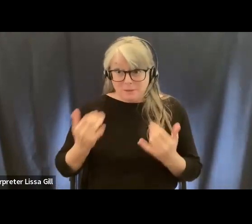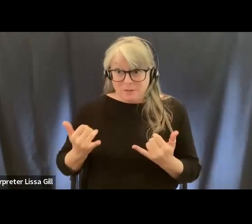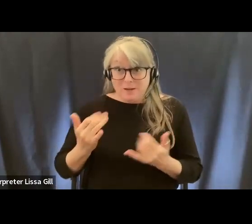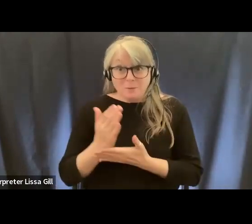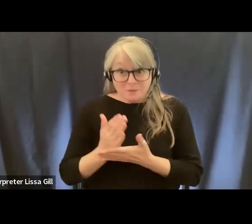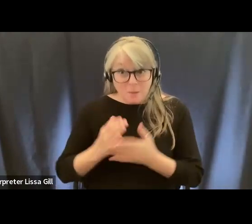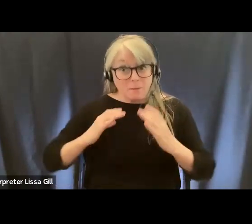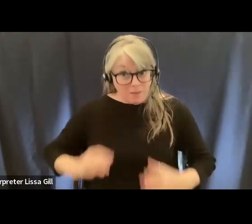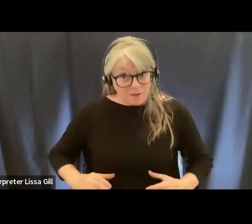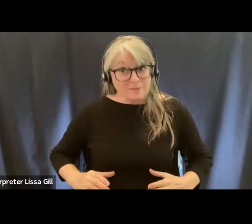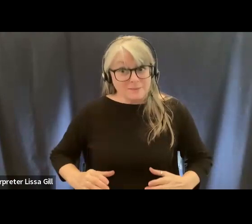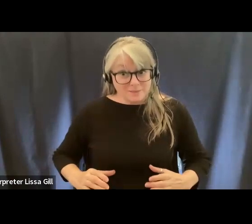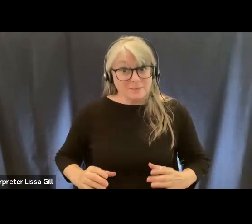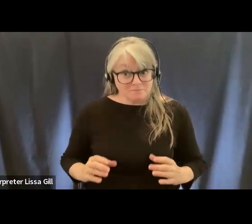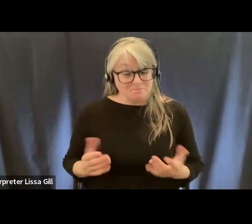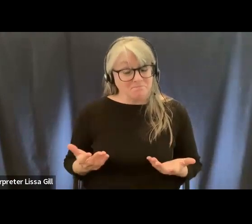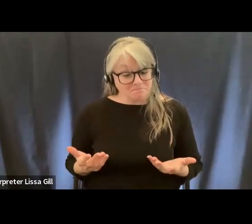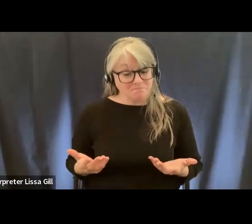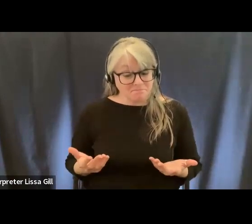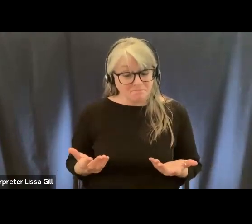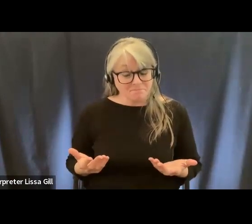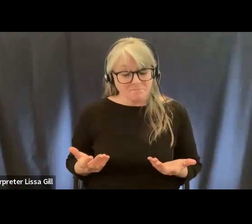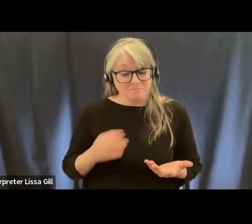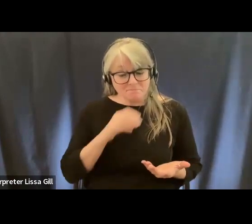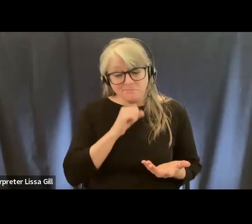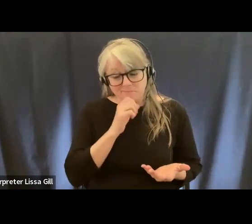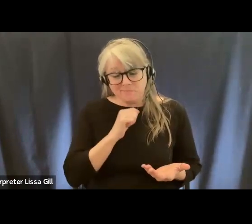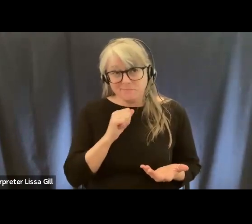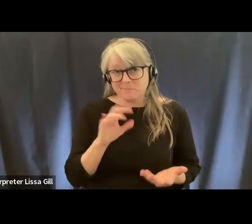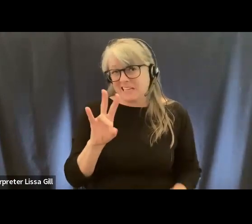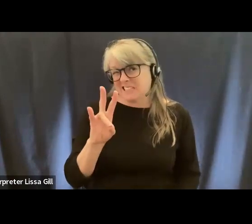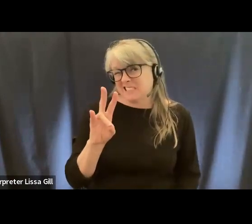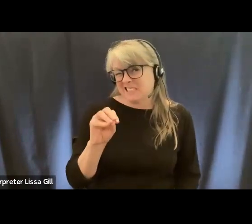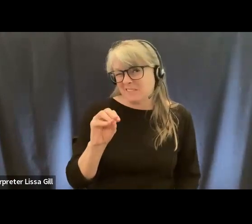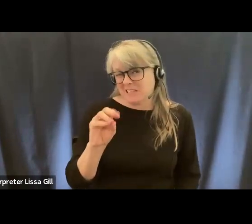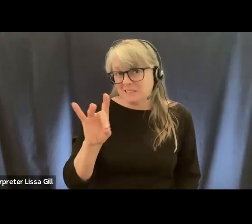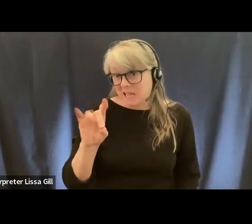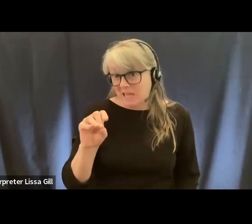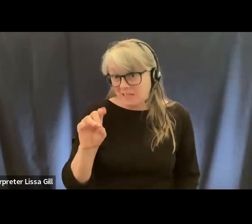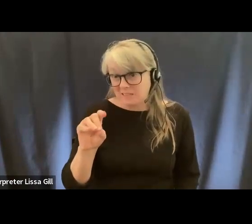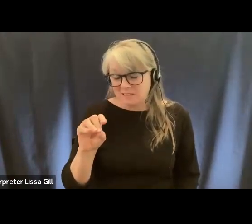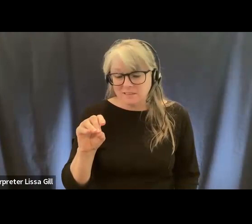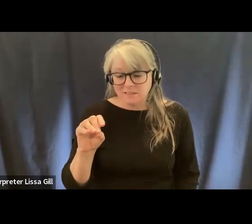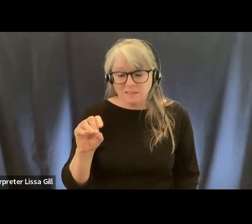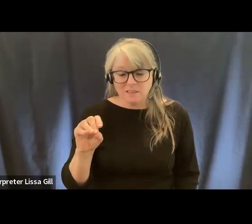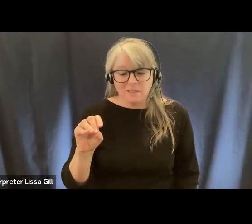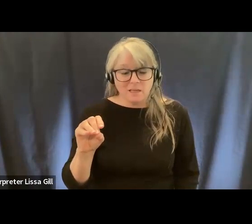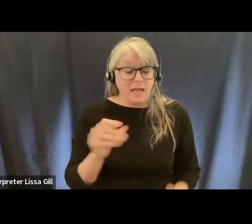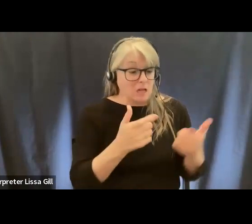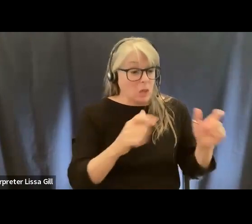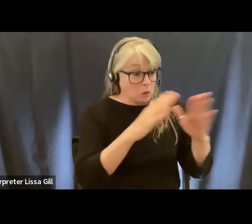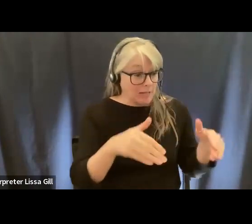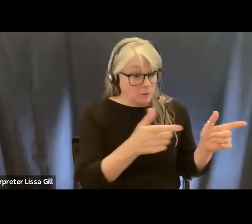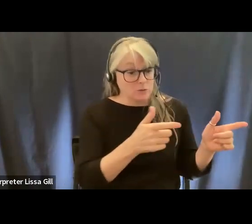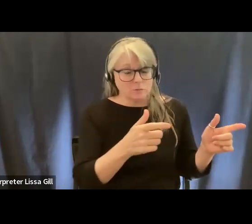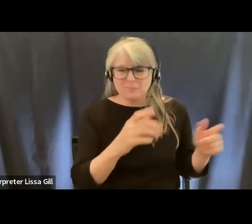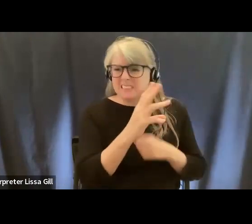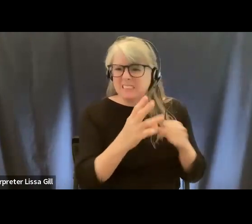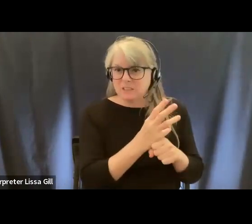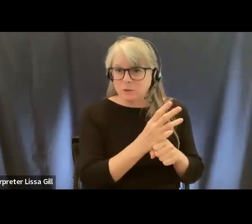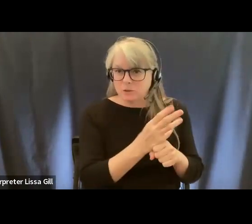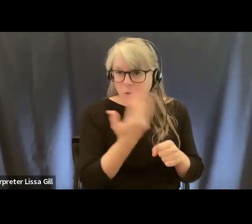They're in their late. Seventys early eightys and we downsized them from a large home 6 years ago to a smaller home that modifications were made for a wheelchair and so forth.